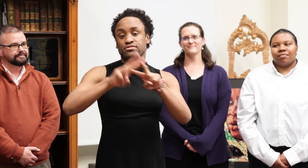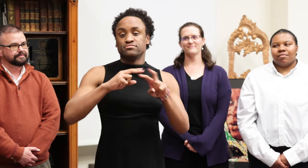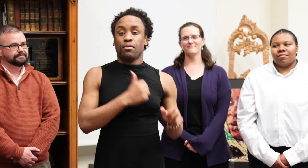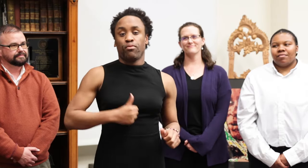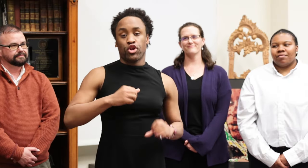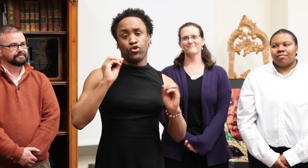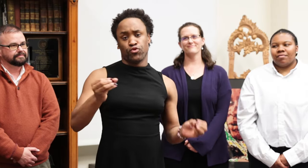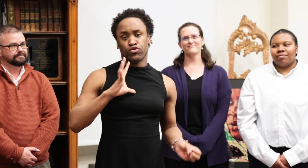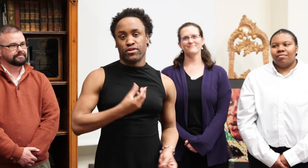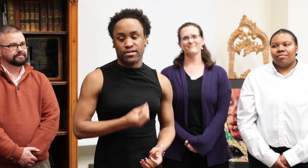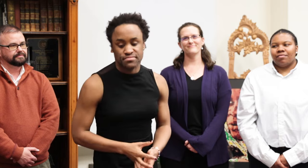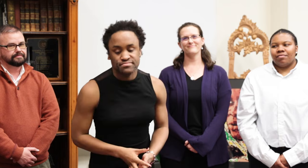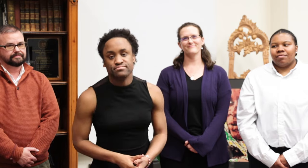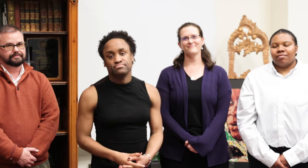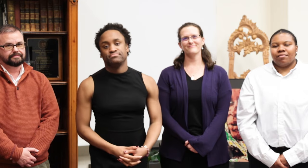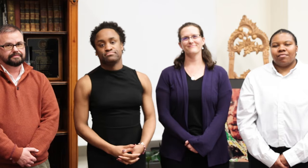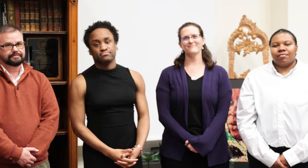#UnapologeticallyTrans